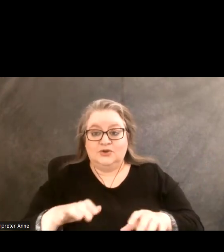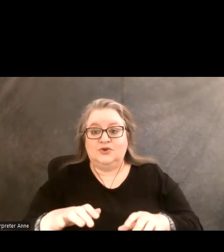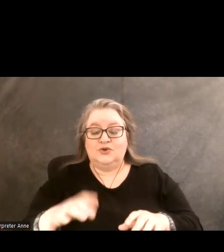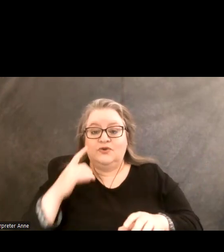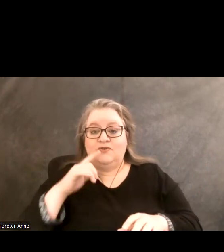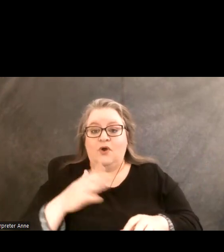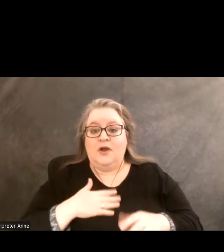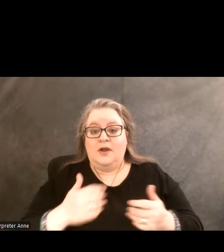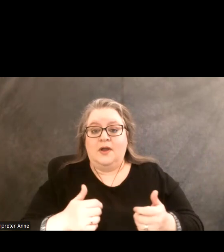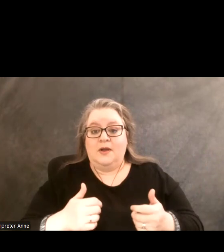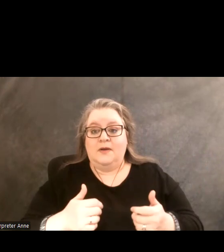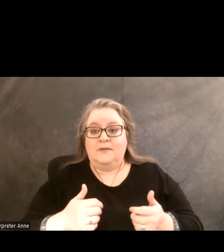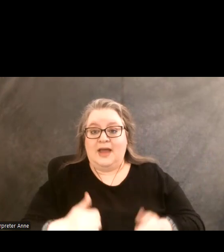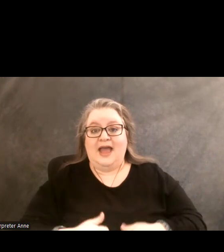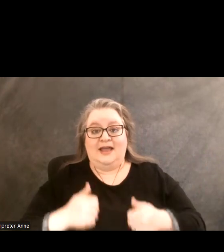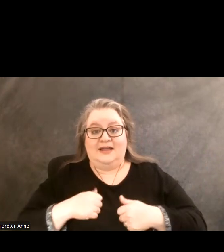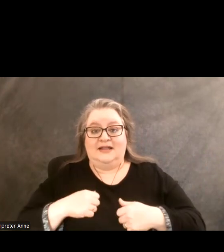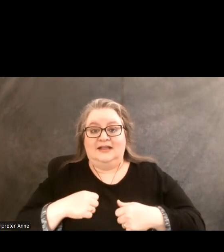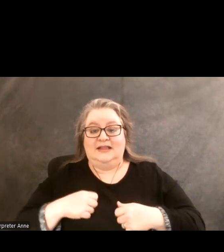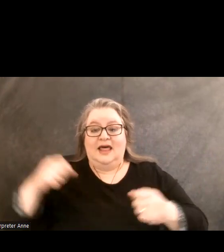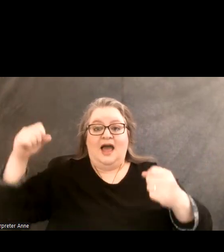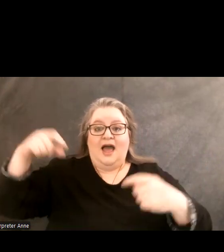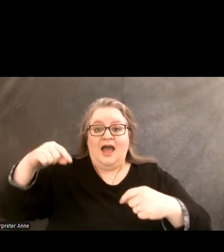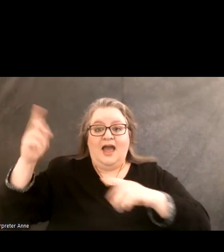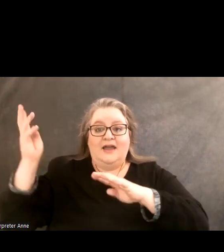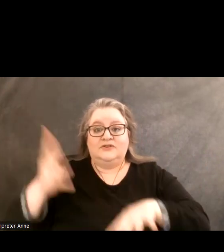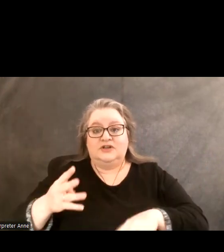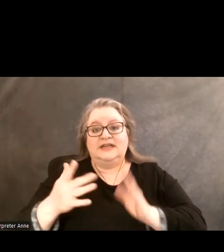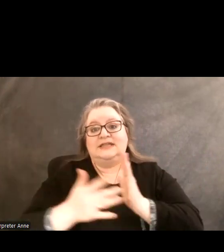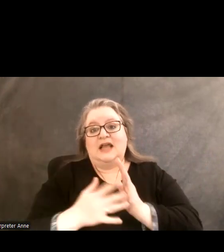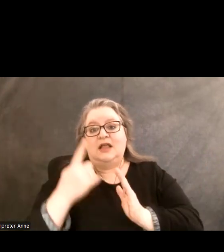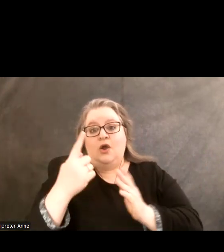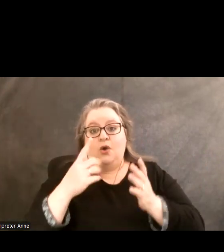livestream is technically a one-woman show, and it is